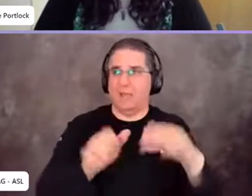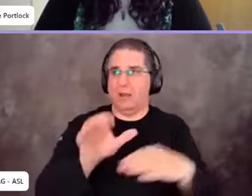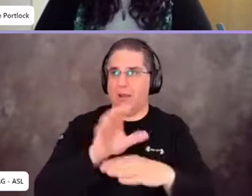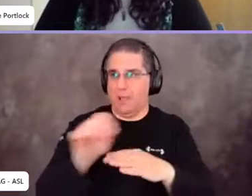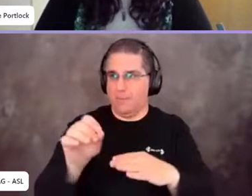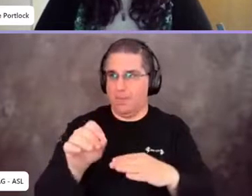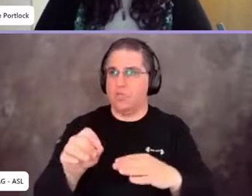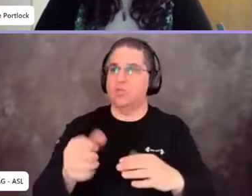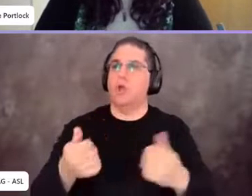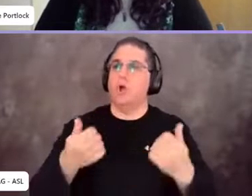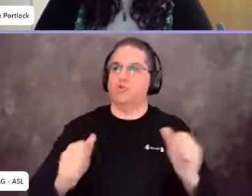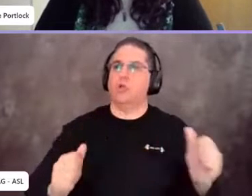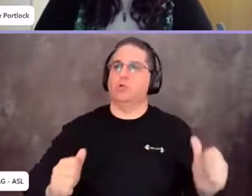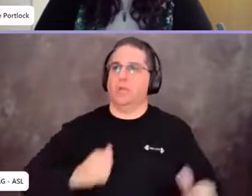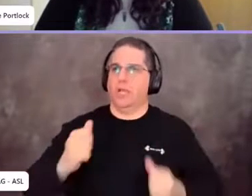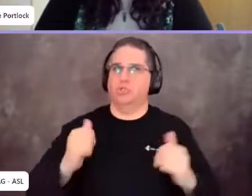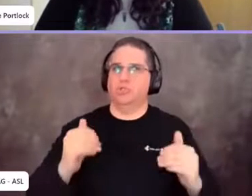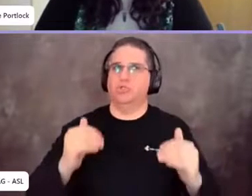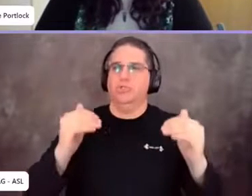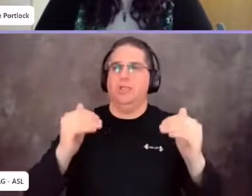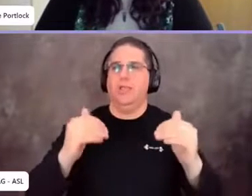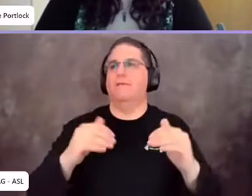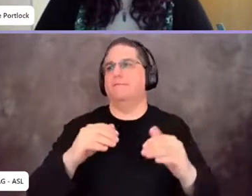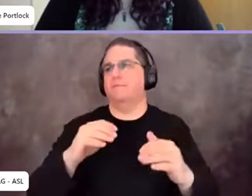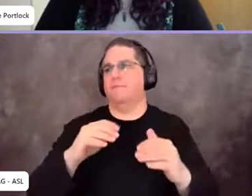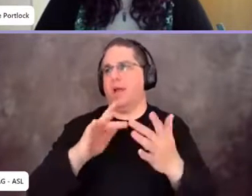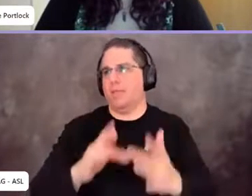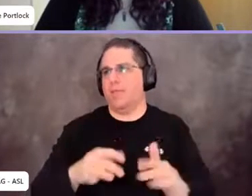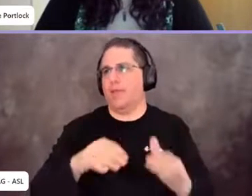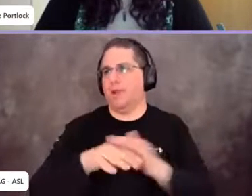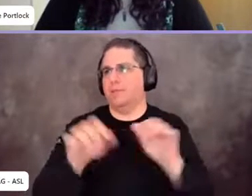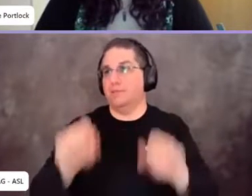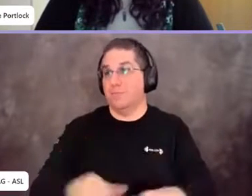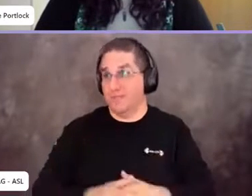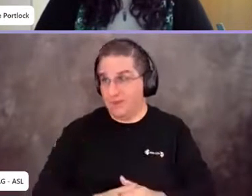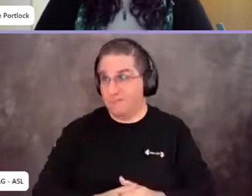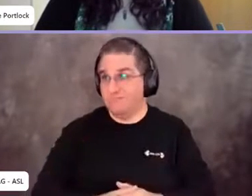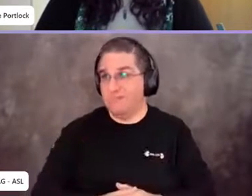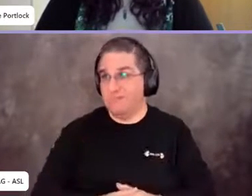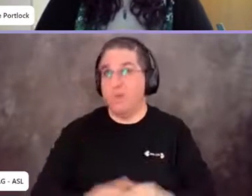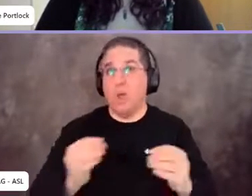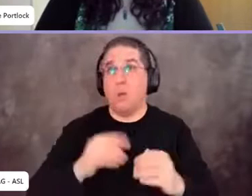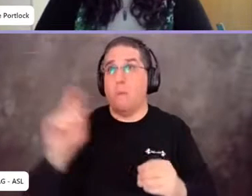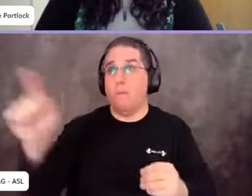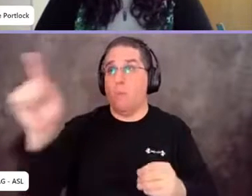clients. According to one of the research that you have come across, companies are now